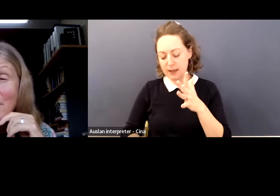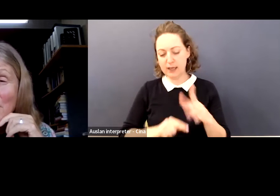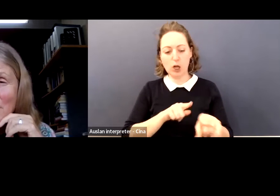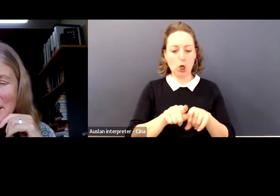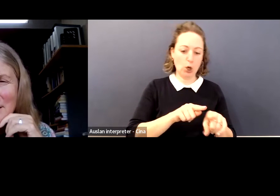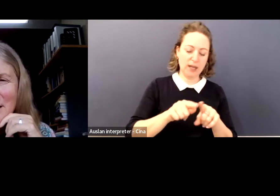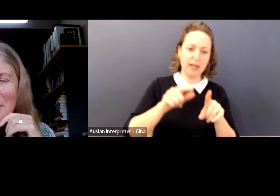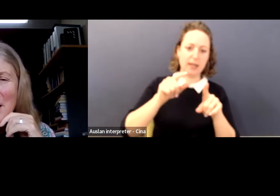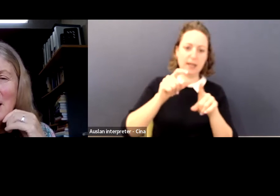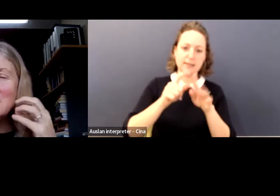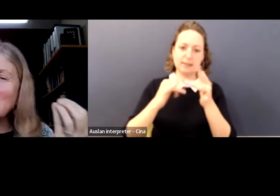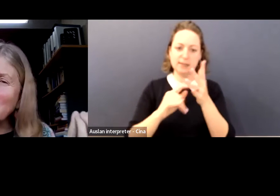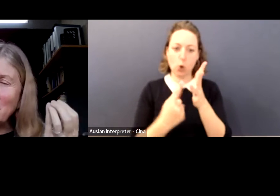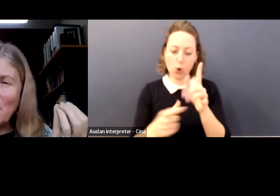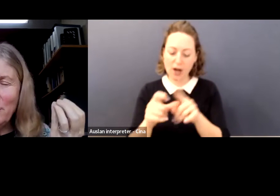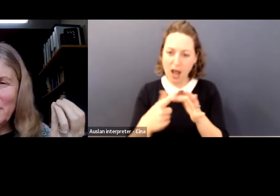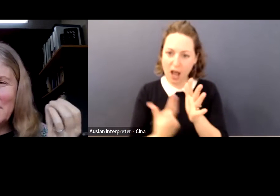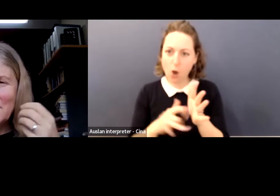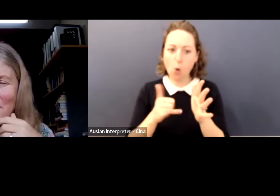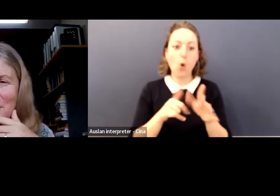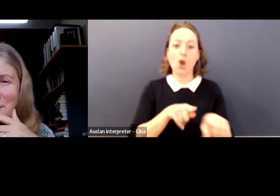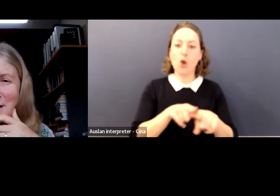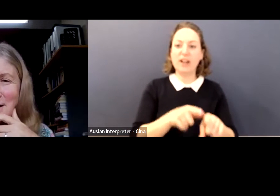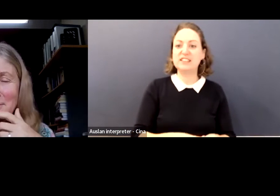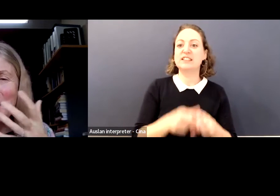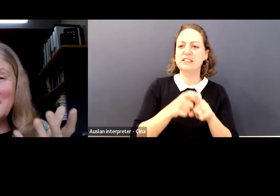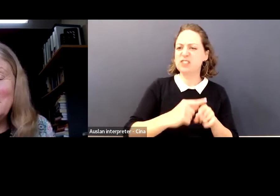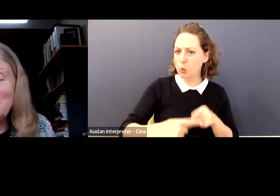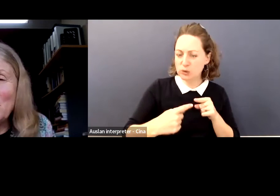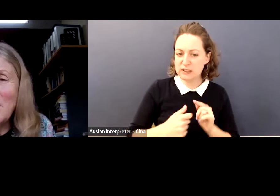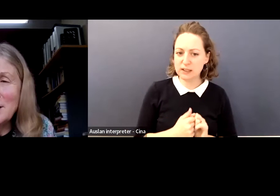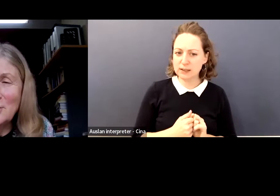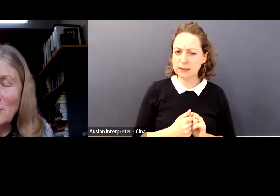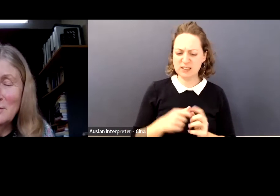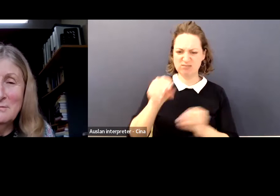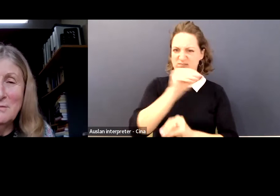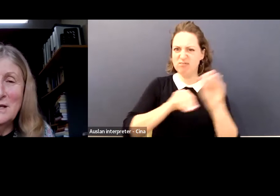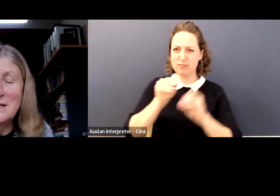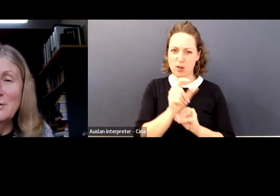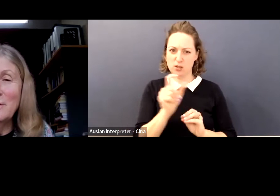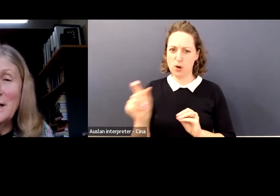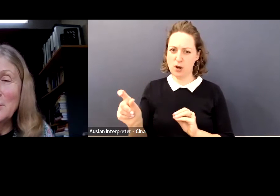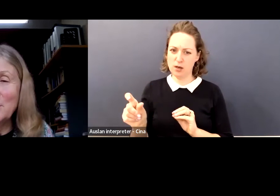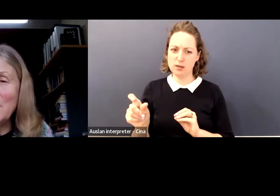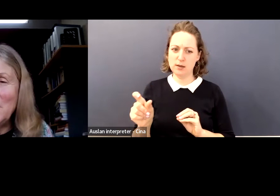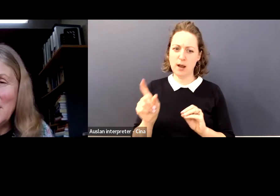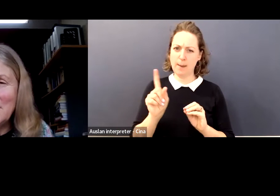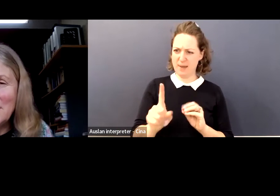difficulty, and very often in terms of the writing or things that are available through education